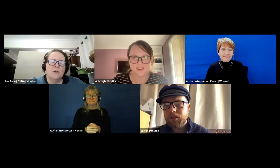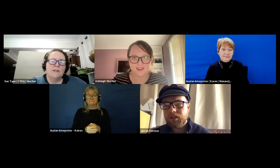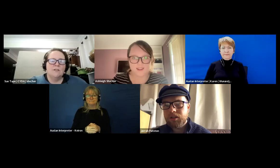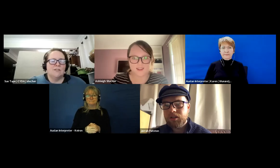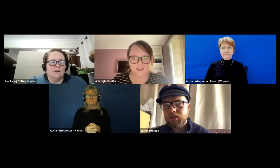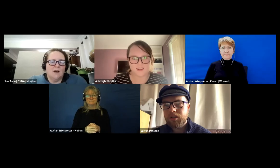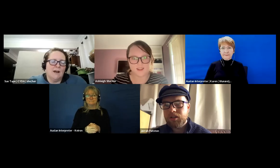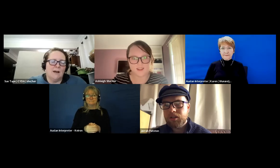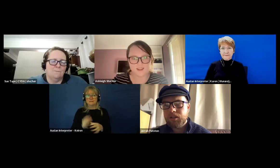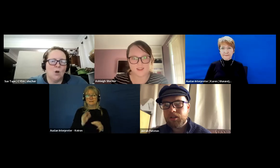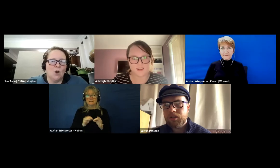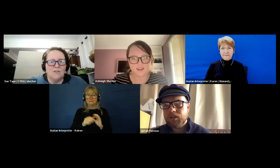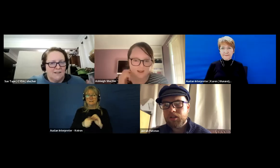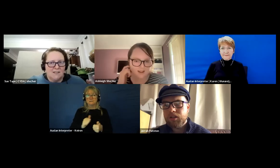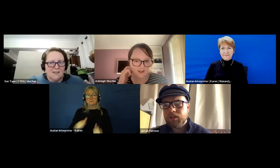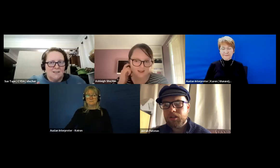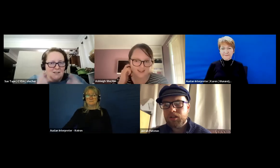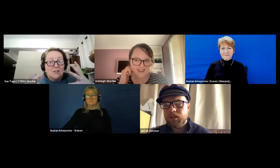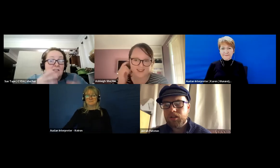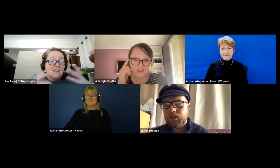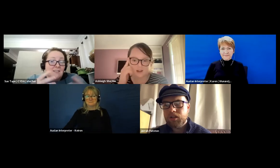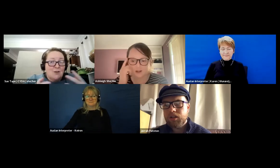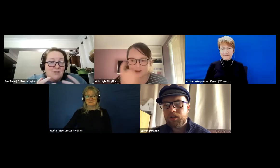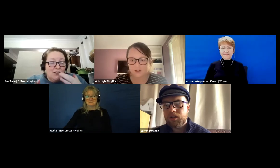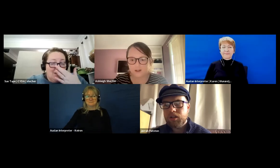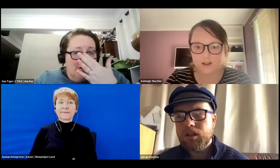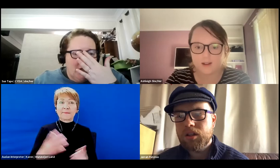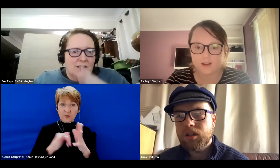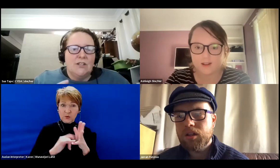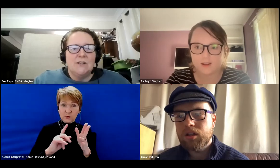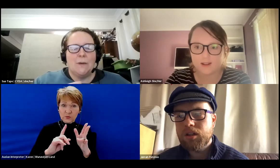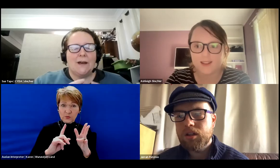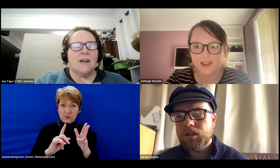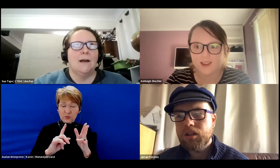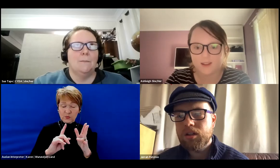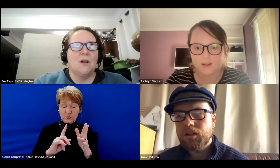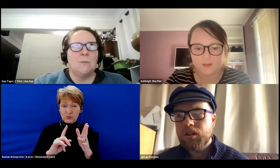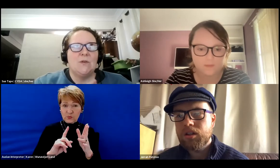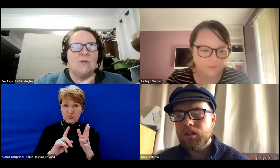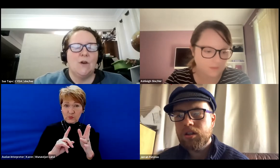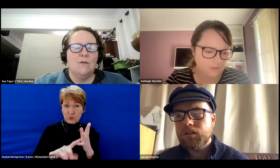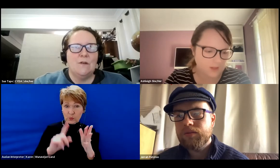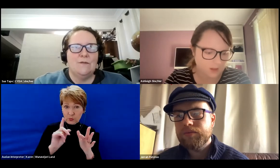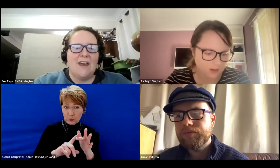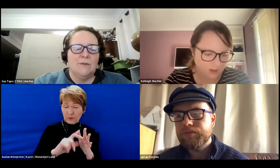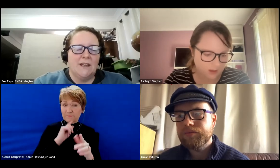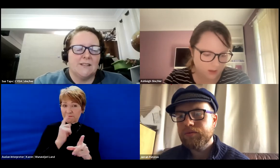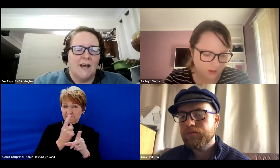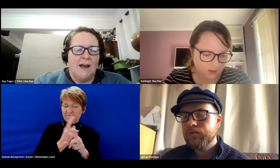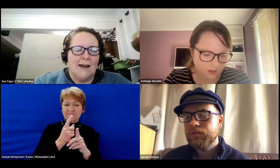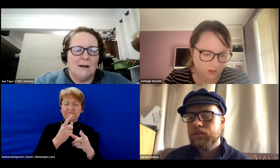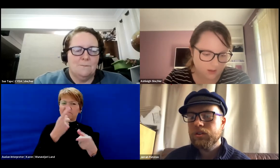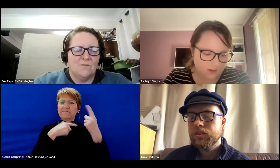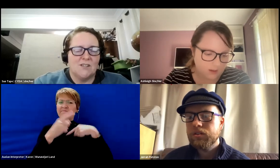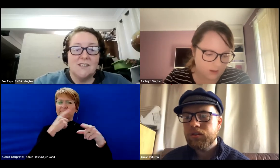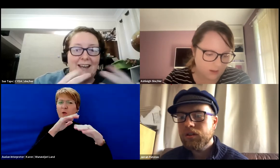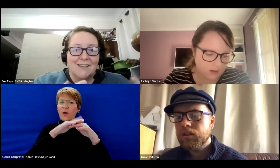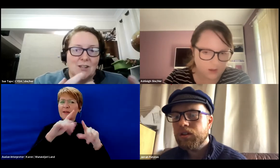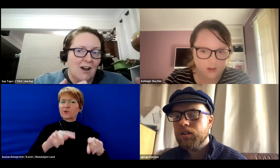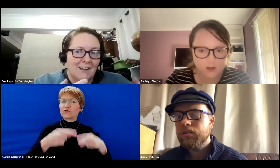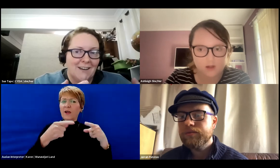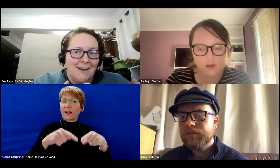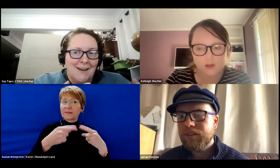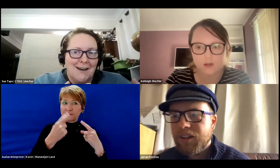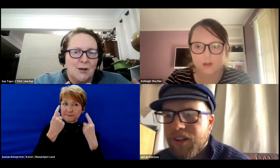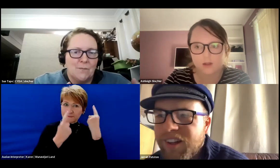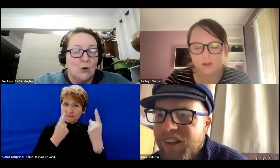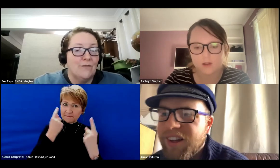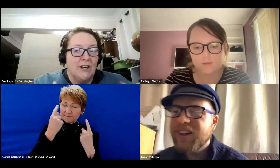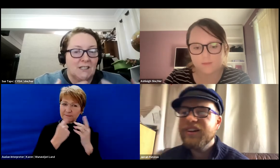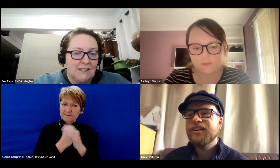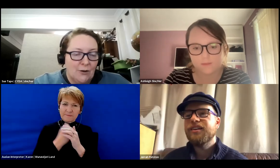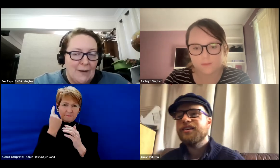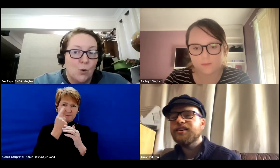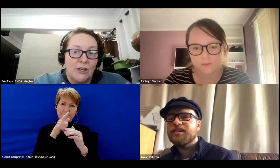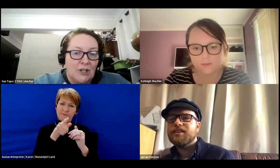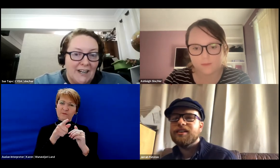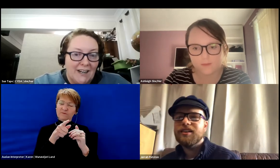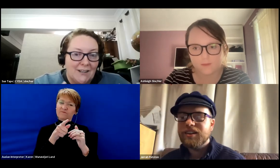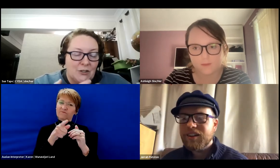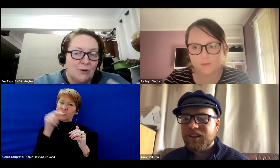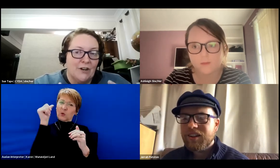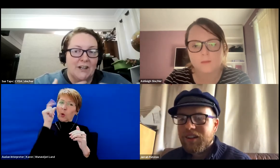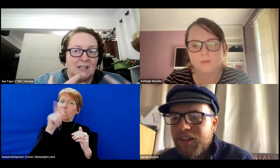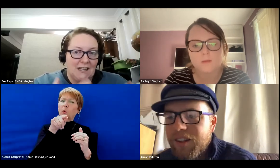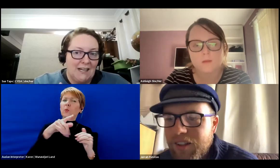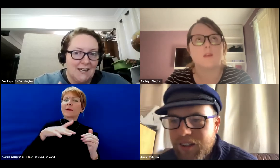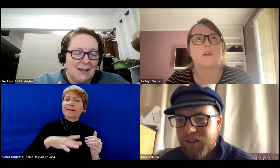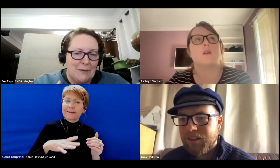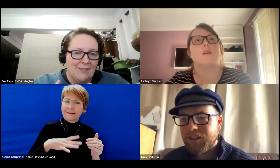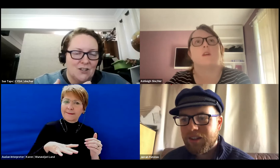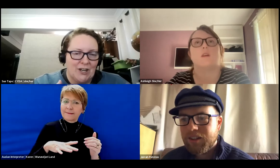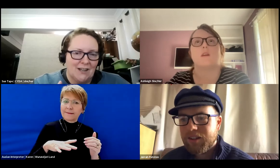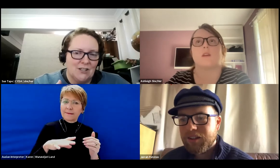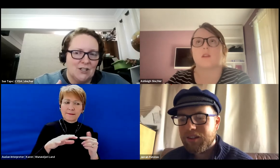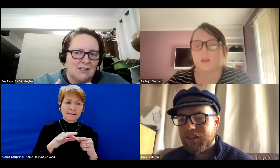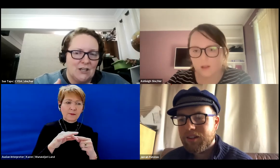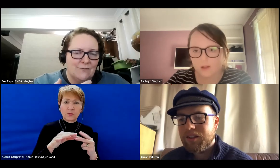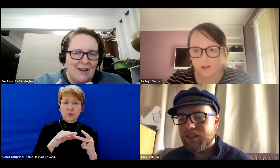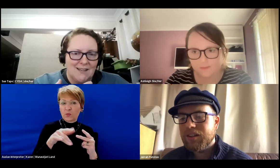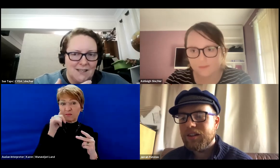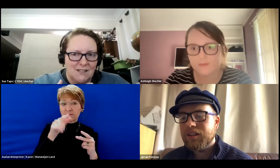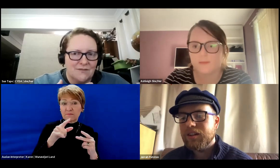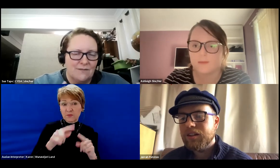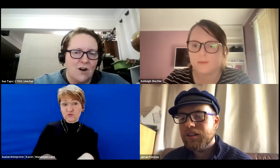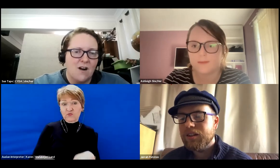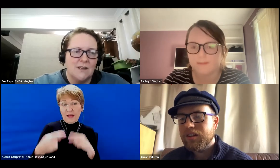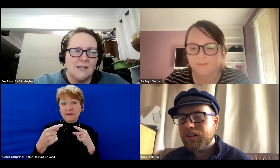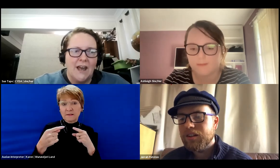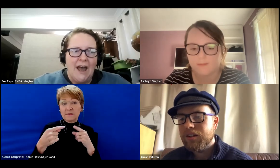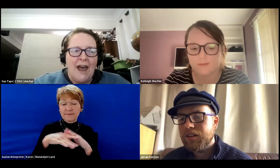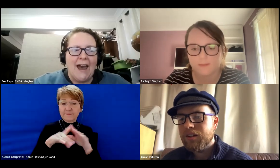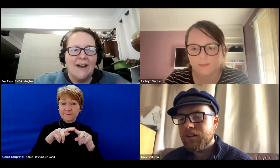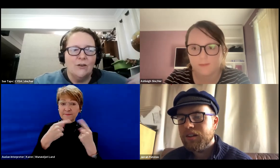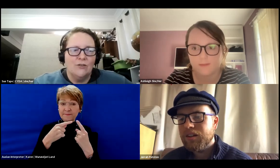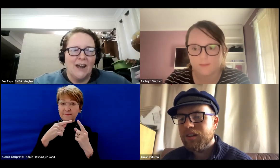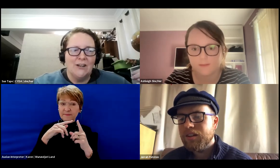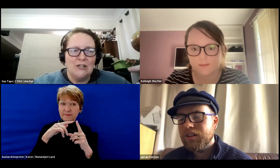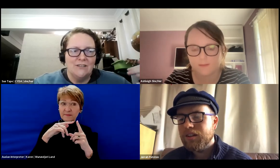Was there a point because obviously that there's lots of things in those in those challenges but I suppose for families, because it sounds like you're very clear about what you need, you're very clear about the challenges that you face in different environments,